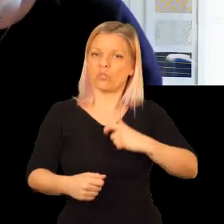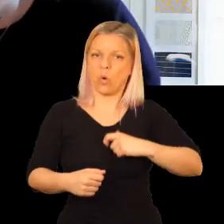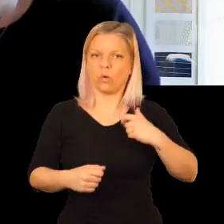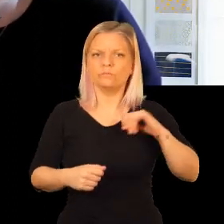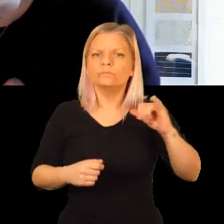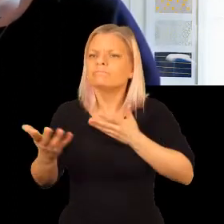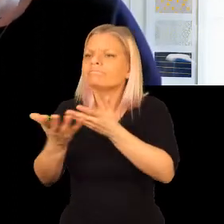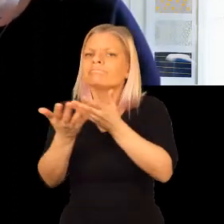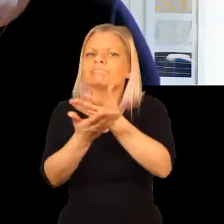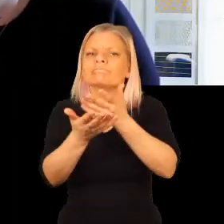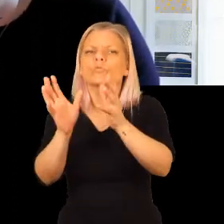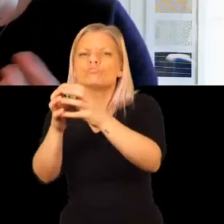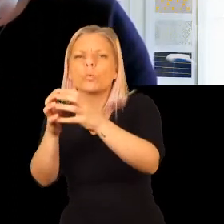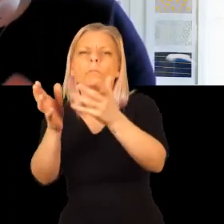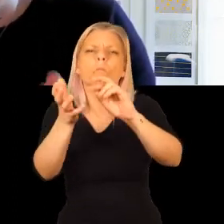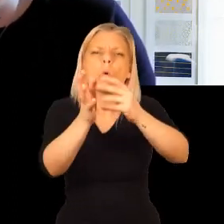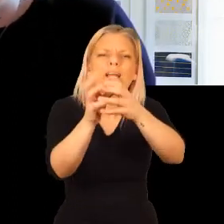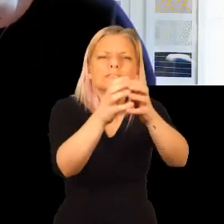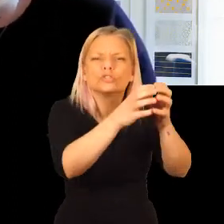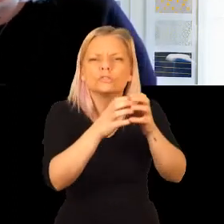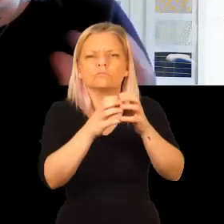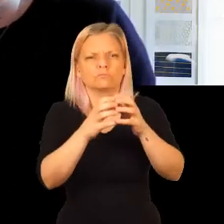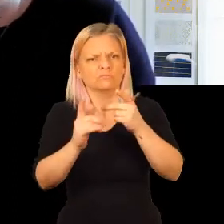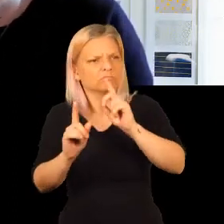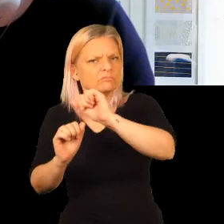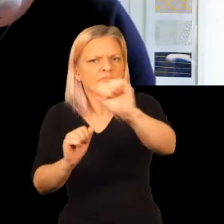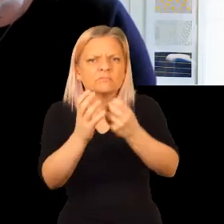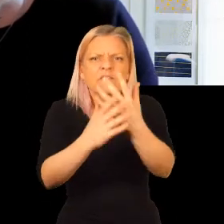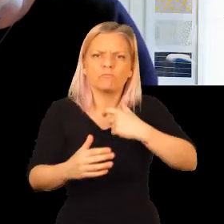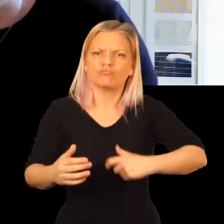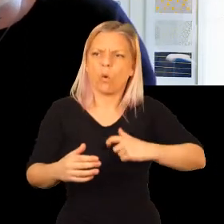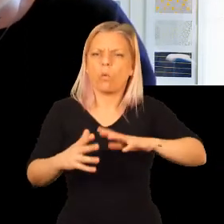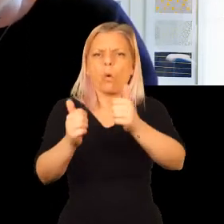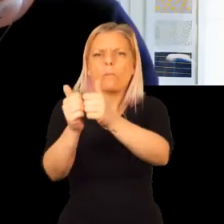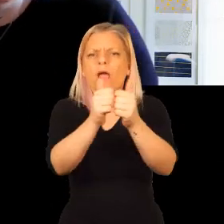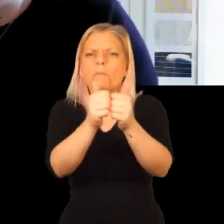colleagues do in our roles if we're talking to groups and organizations around how they're either